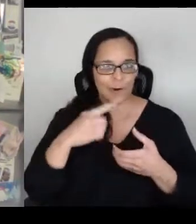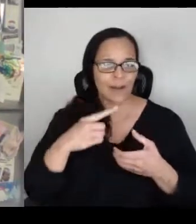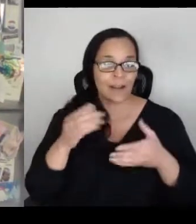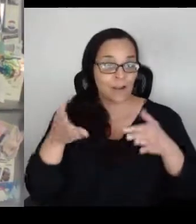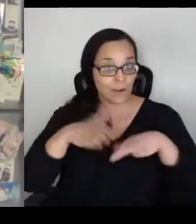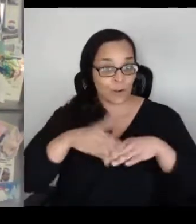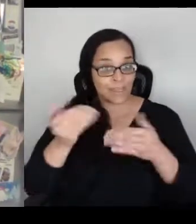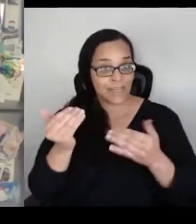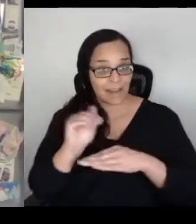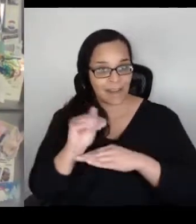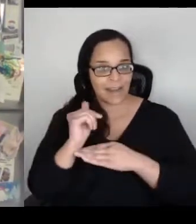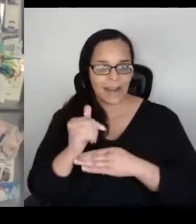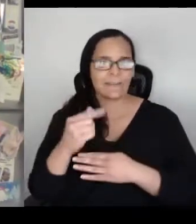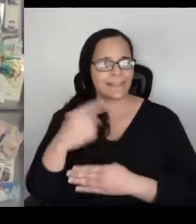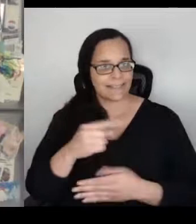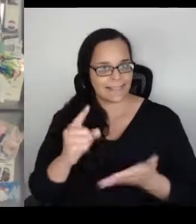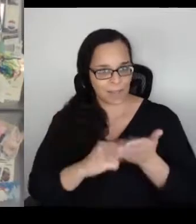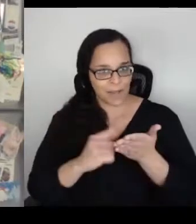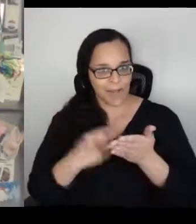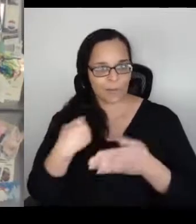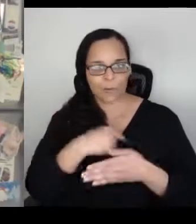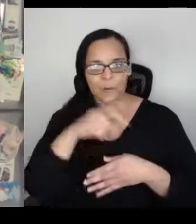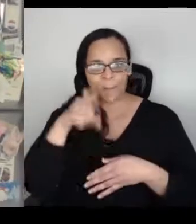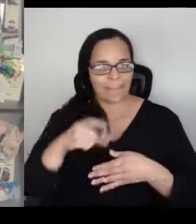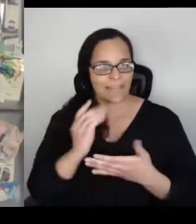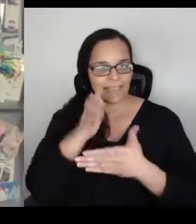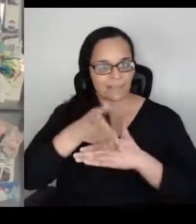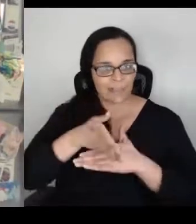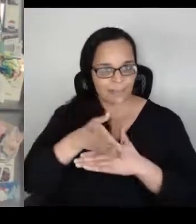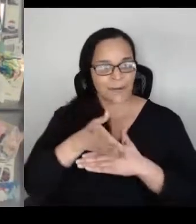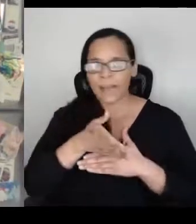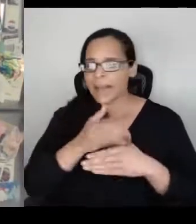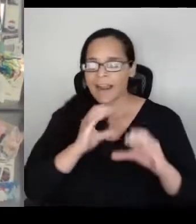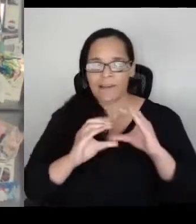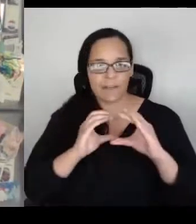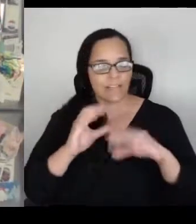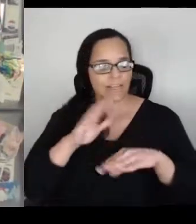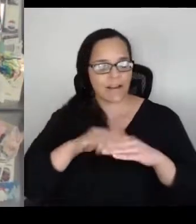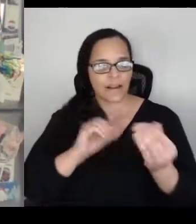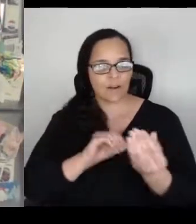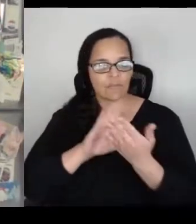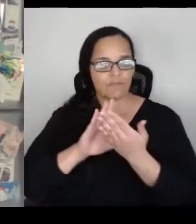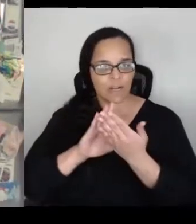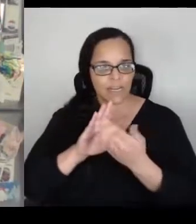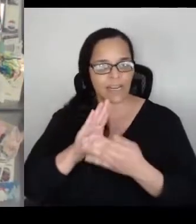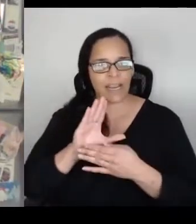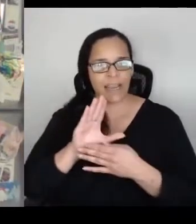Conversations on Confronting Inhumanity. Our program is held in support of the U.S. and the Holocaust,